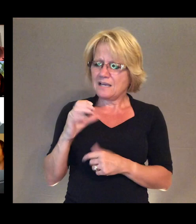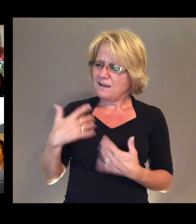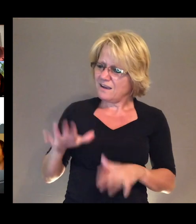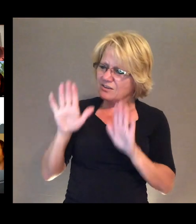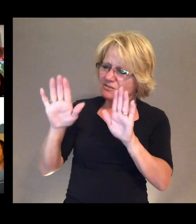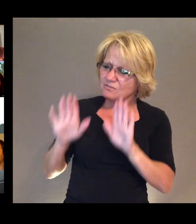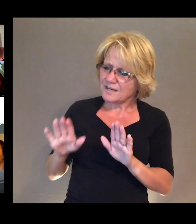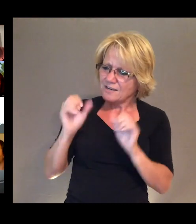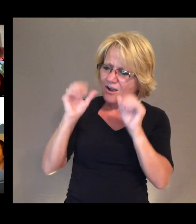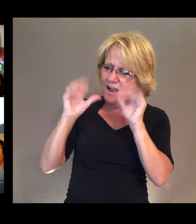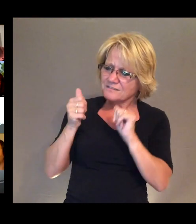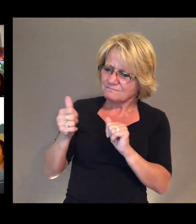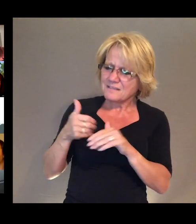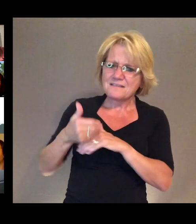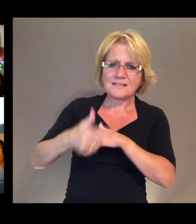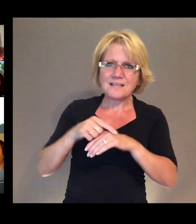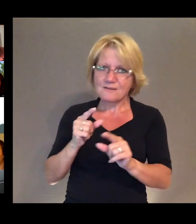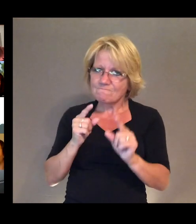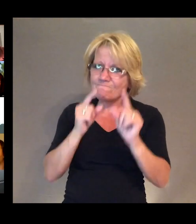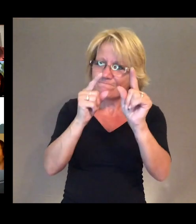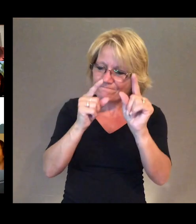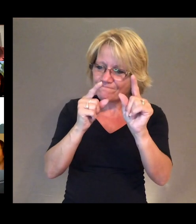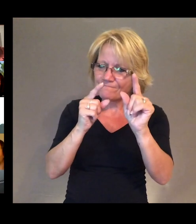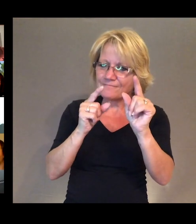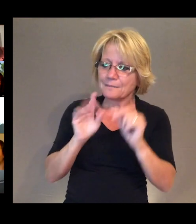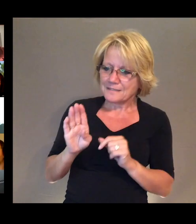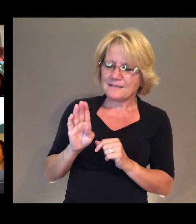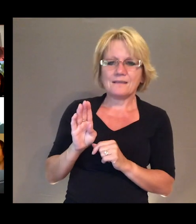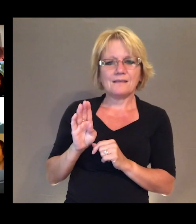Next time we're gonna try to get a B or an A.